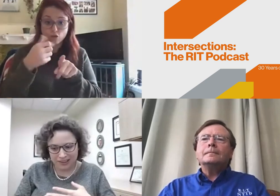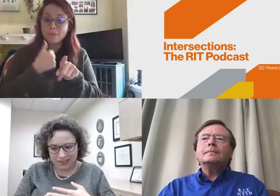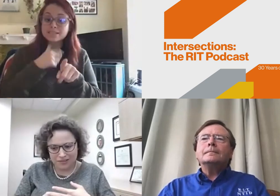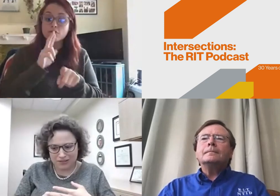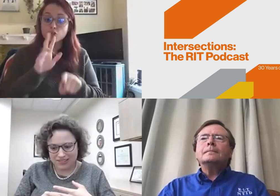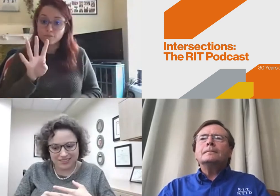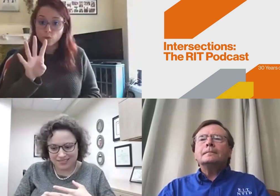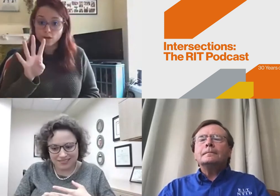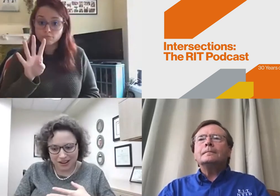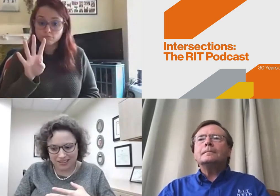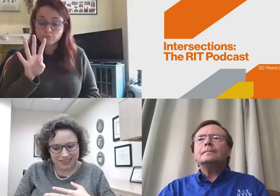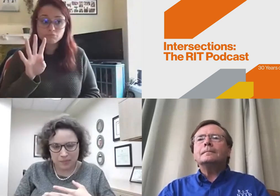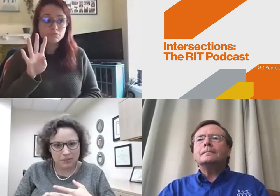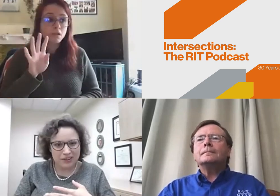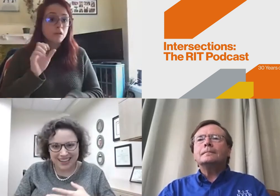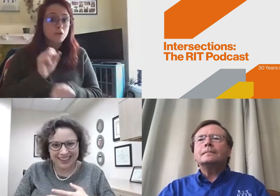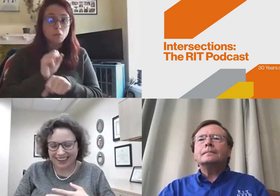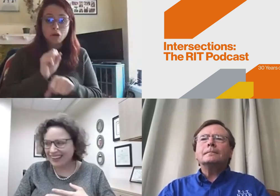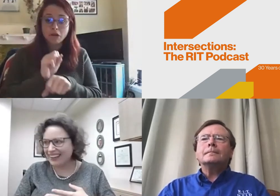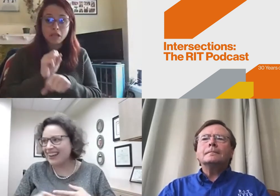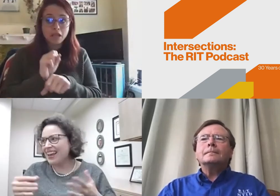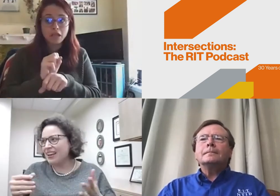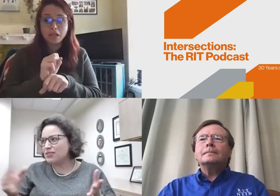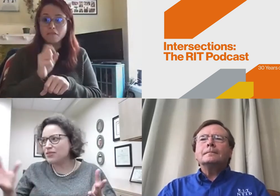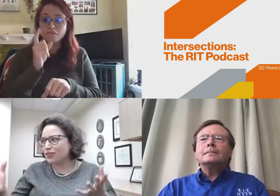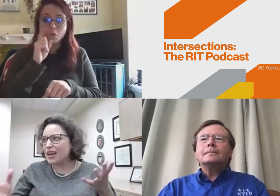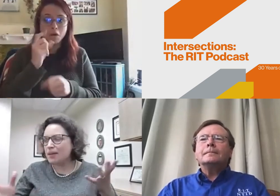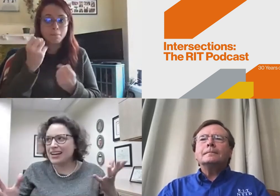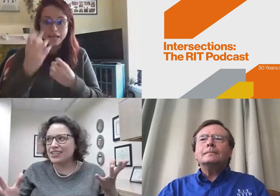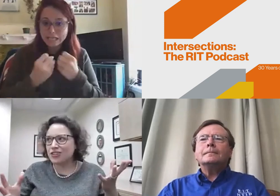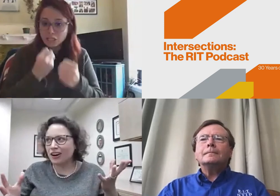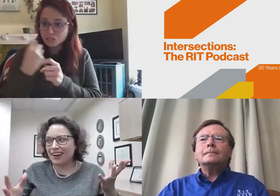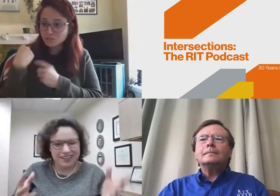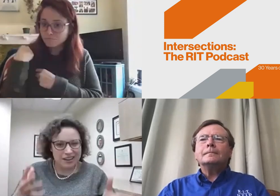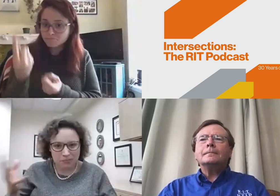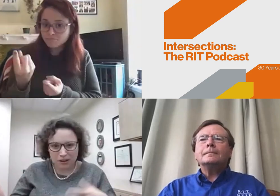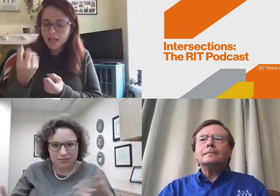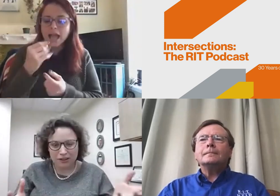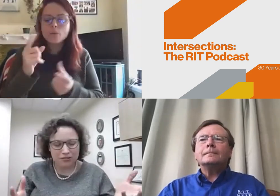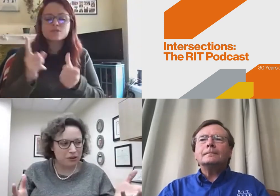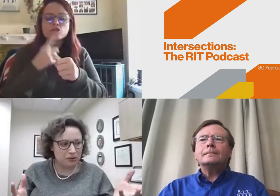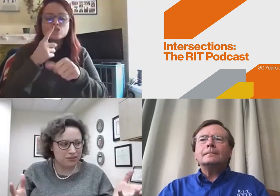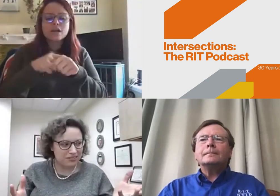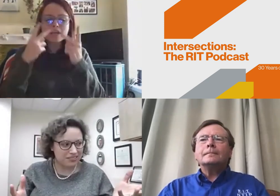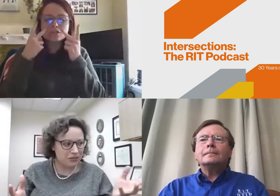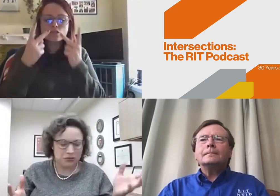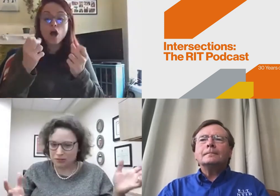coming up on a decade -- and it was the first time I saw a number of other folks who use